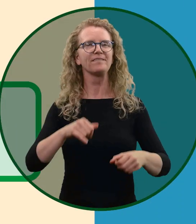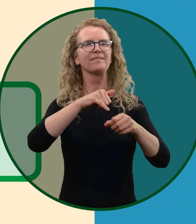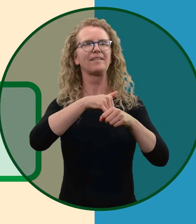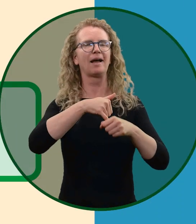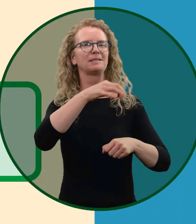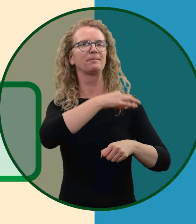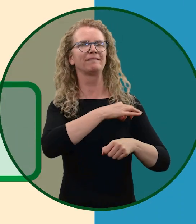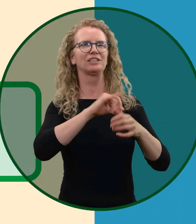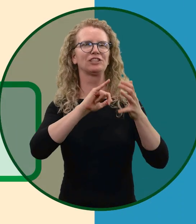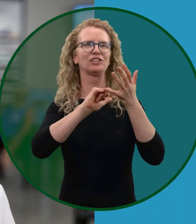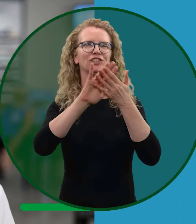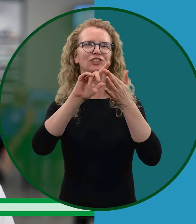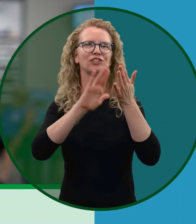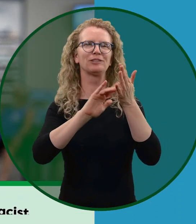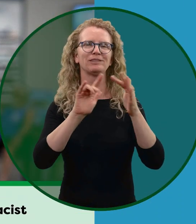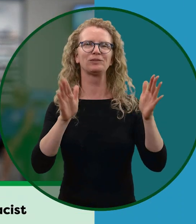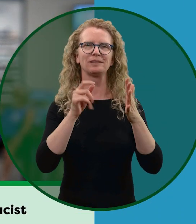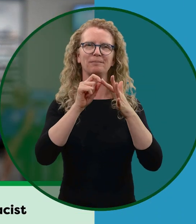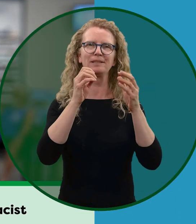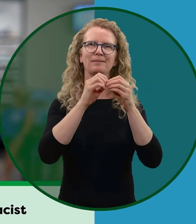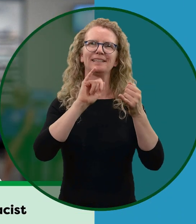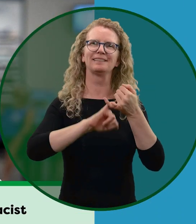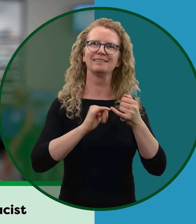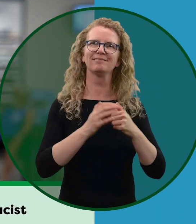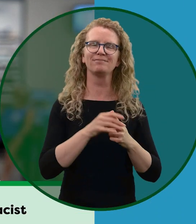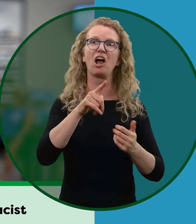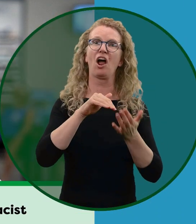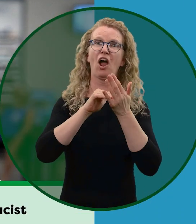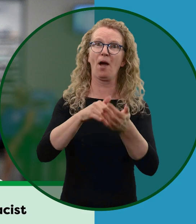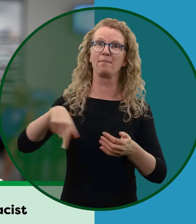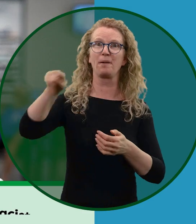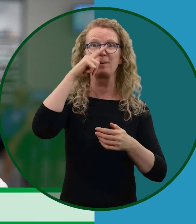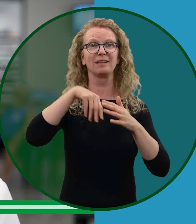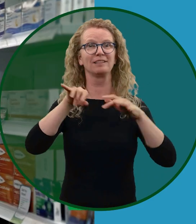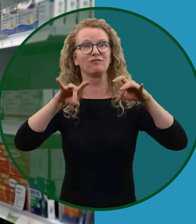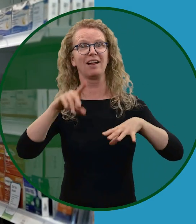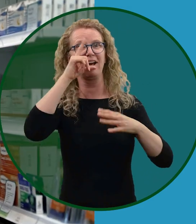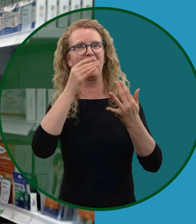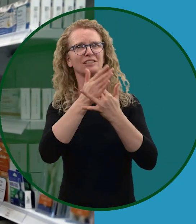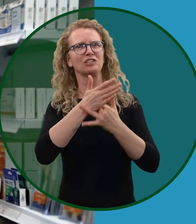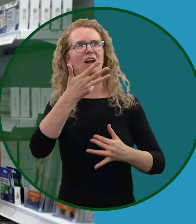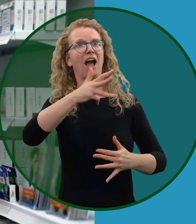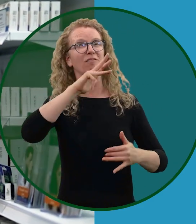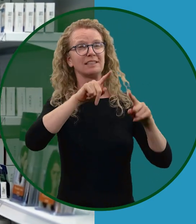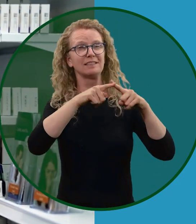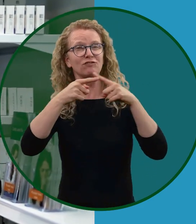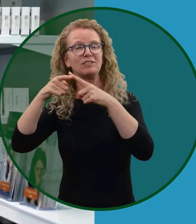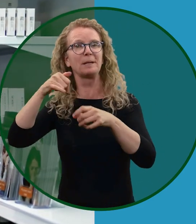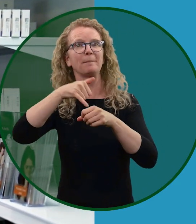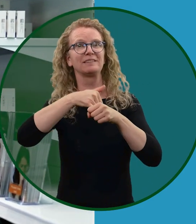The Pharmaceutical Benefits Scheme, otherwise known as the PBS, enables Australians to have access to more than 900 subsidised prescriptions